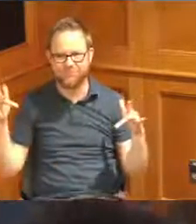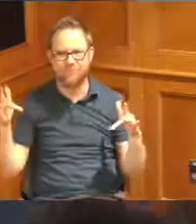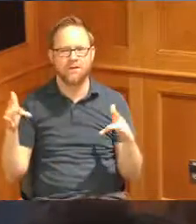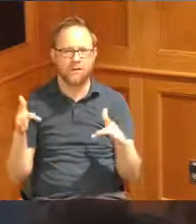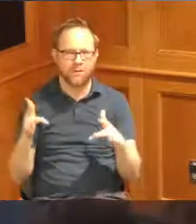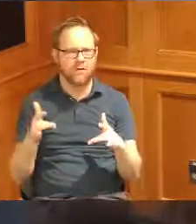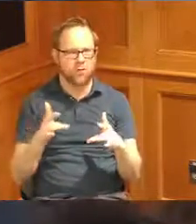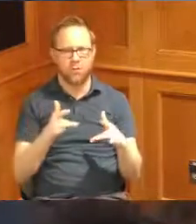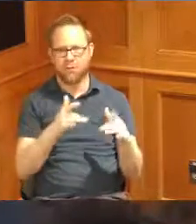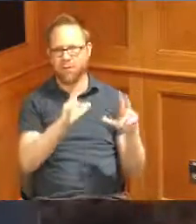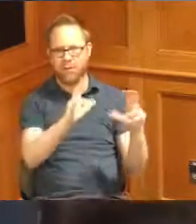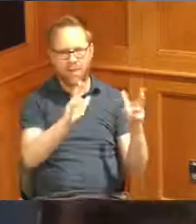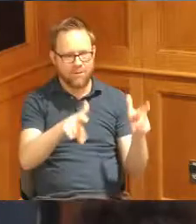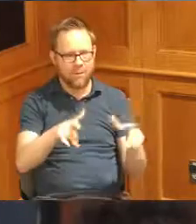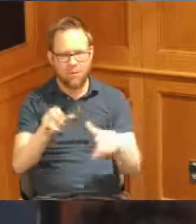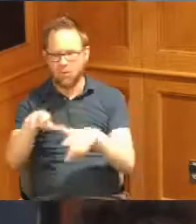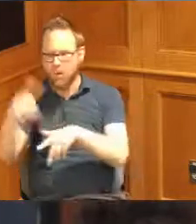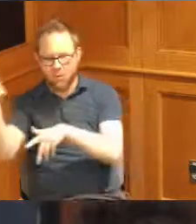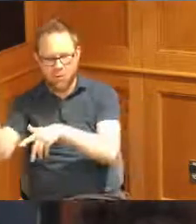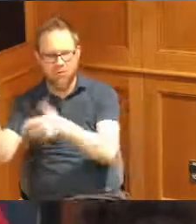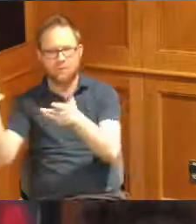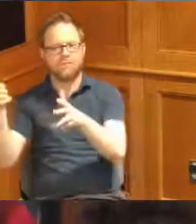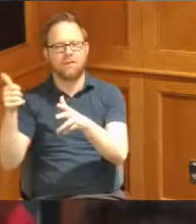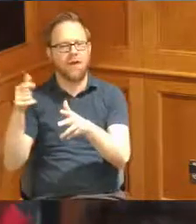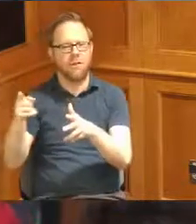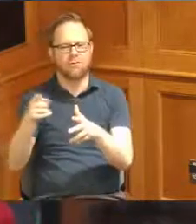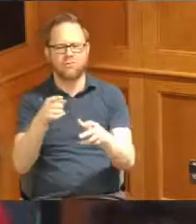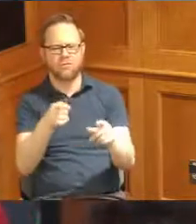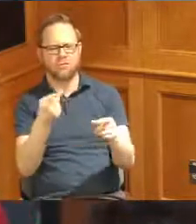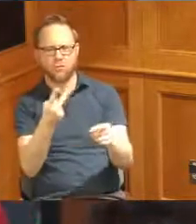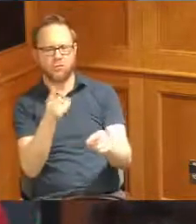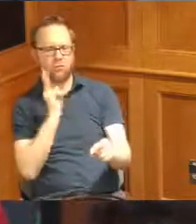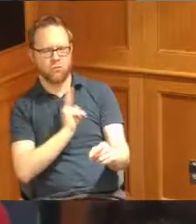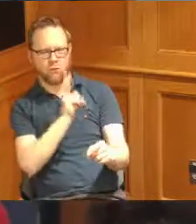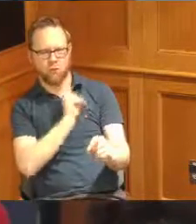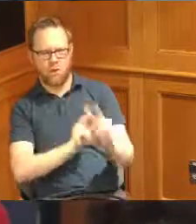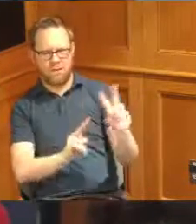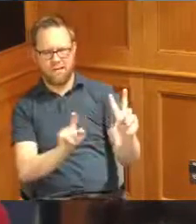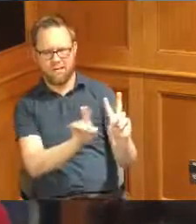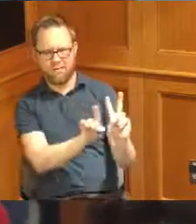I was just telling the the two twins that's in right next to her like I'm not in a group